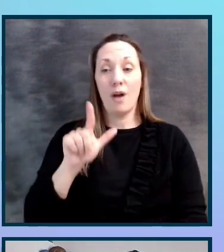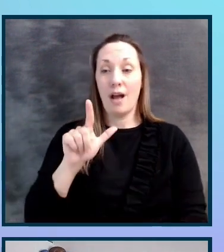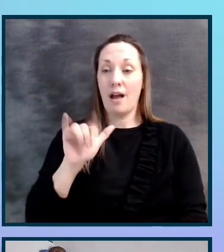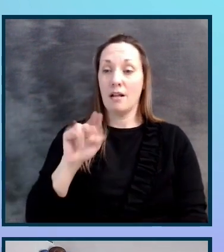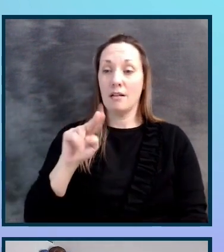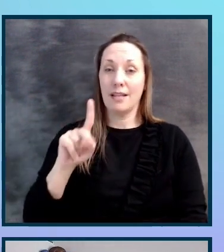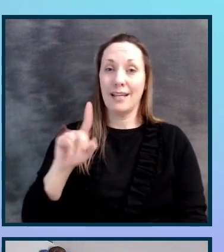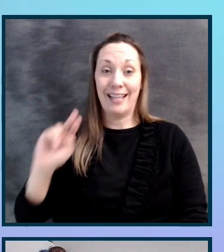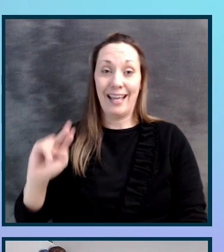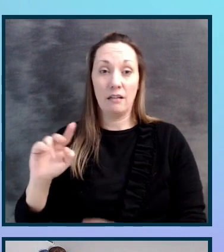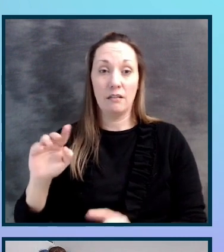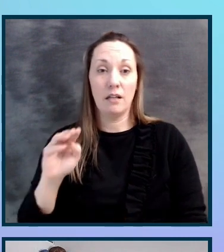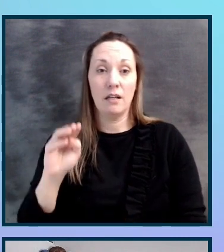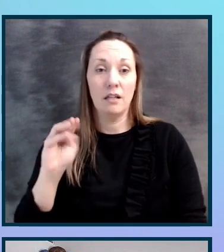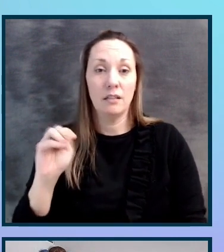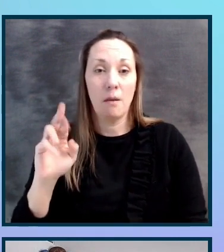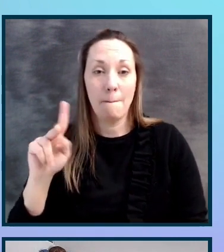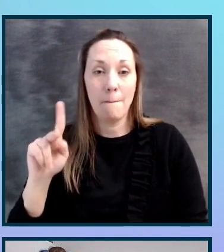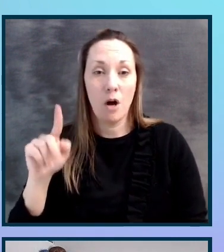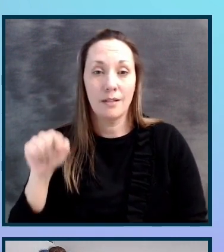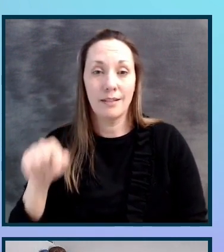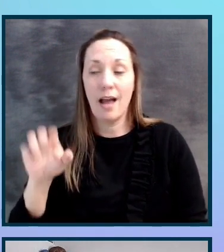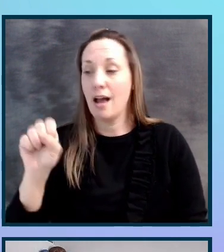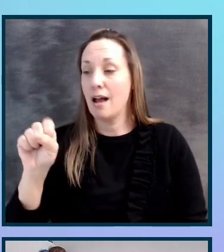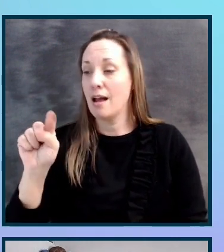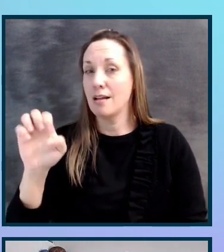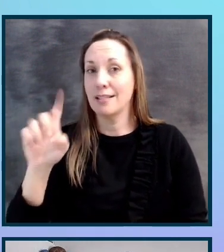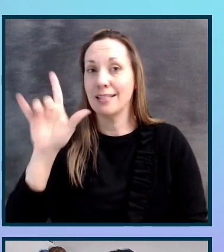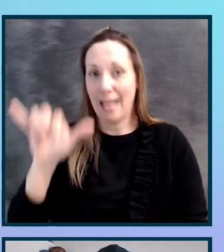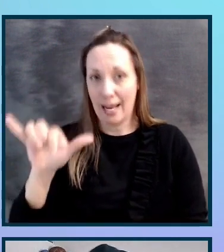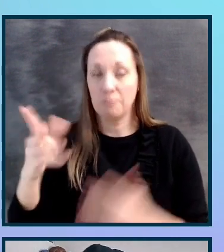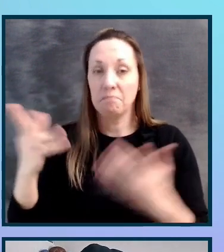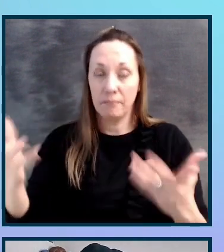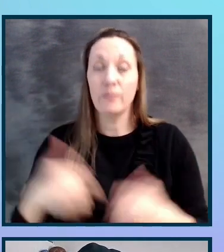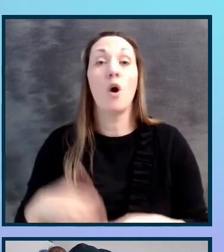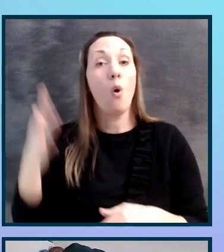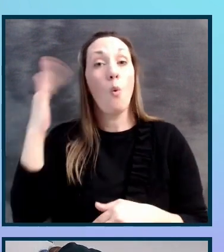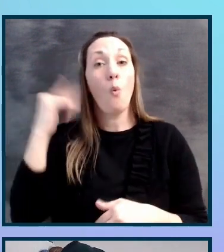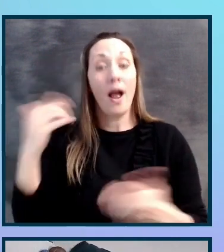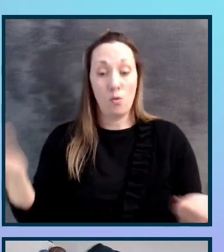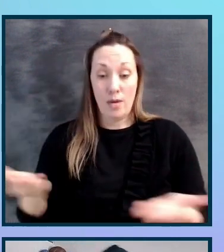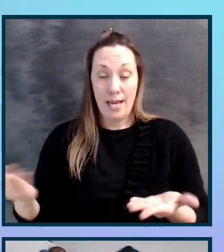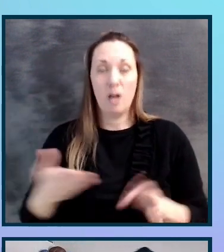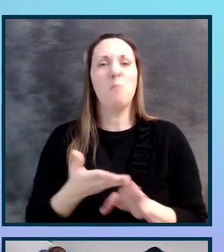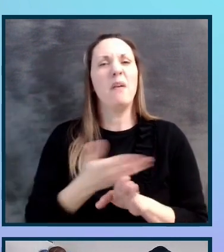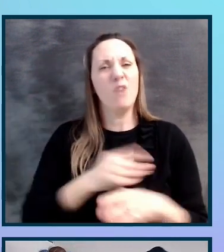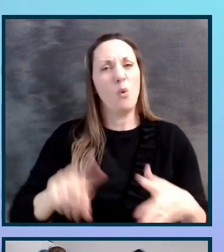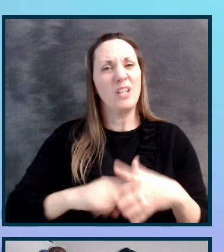So why are we here? Before I get into this, I do wanna let people know.